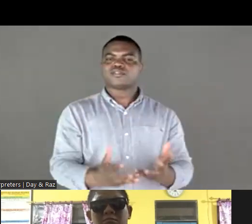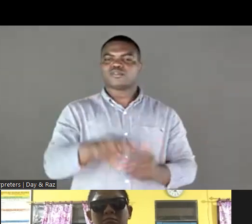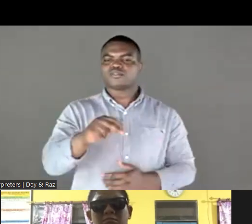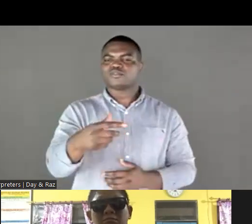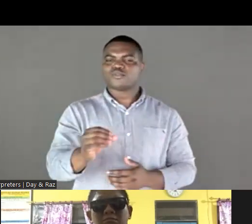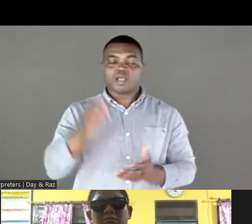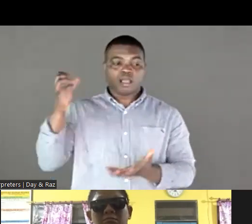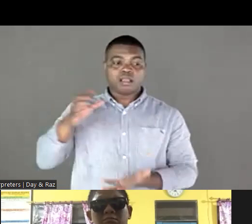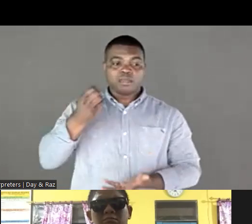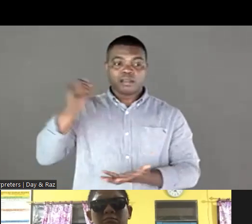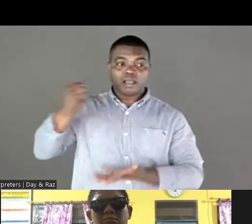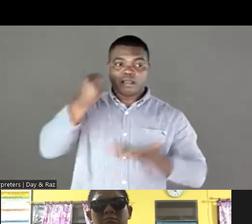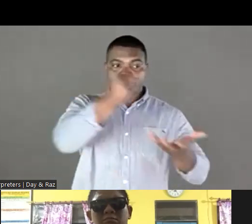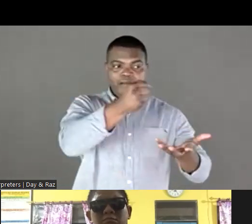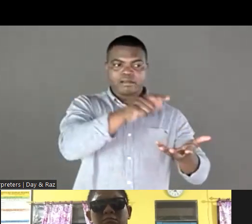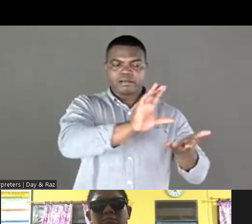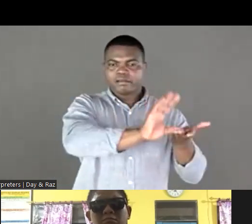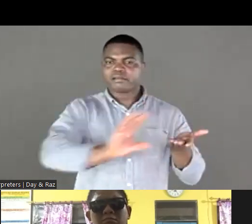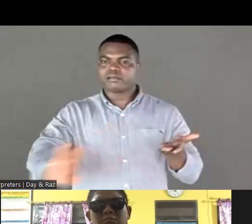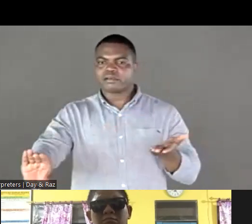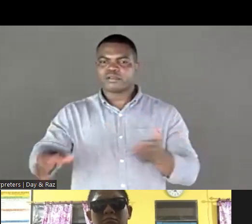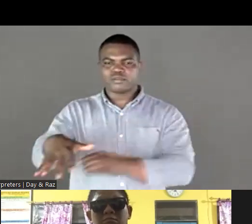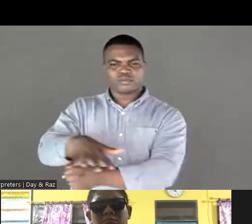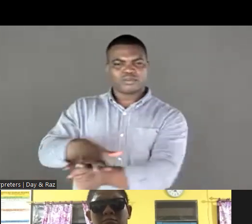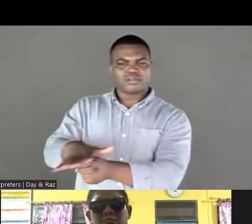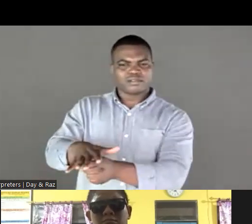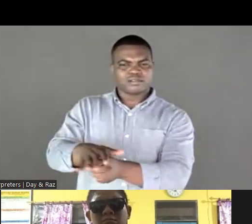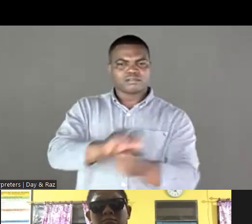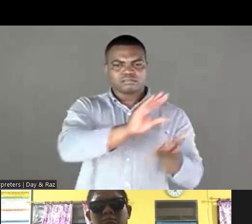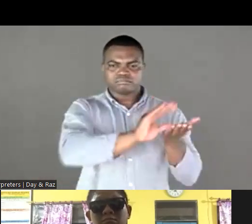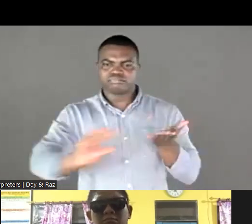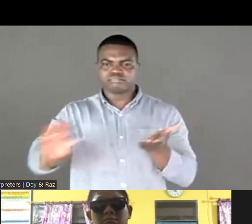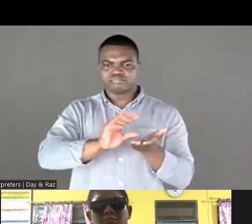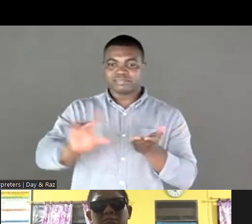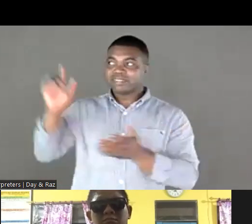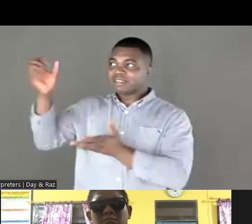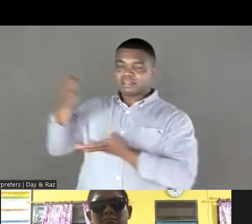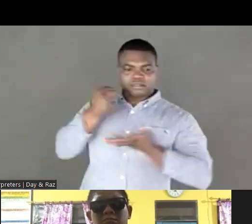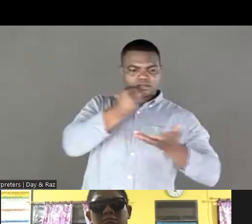One common one common theme was the focus on building institutional capacities, which which